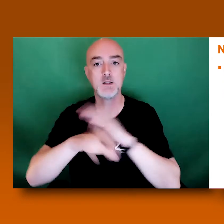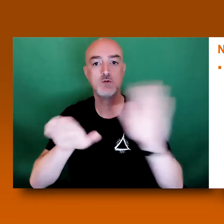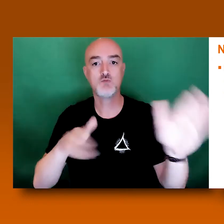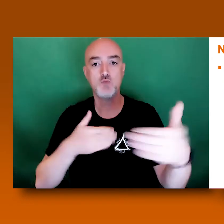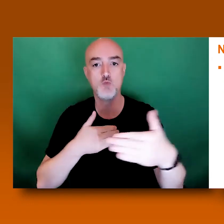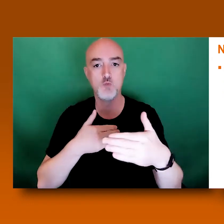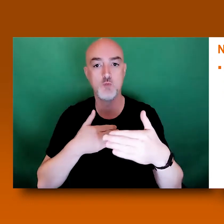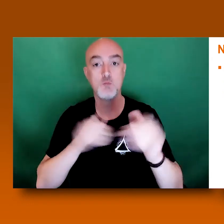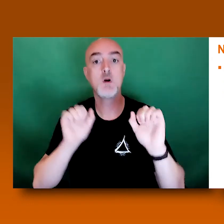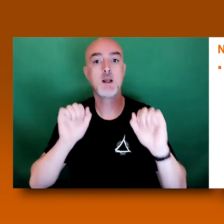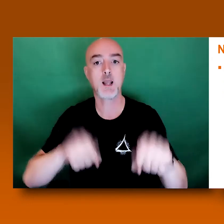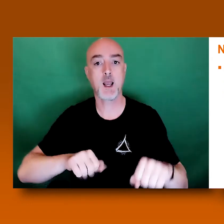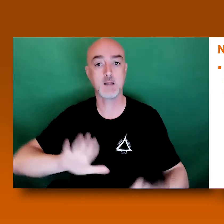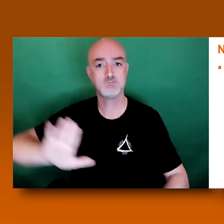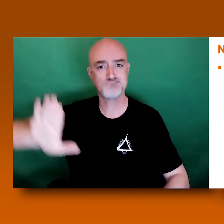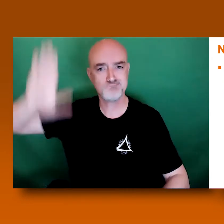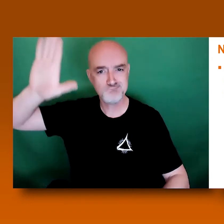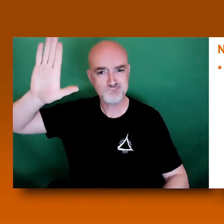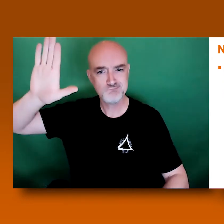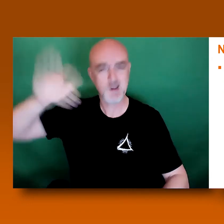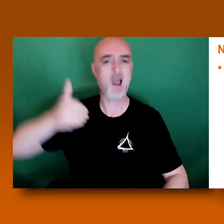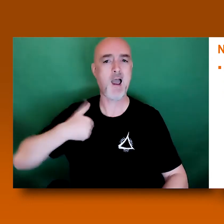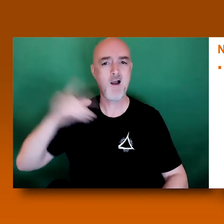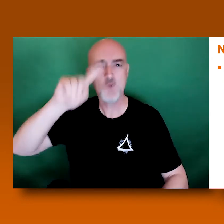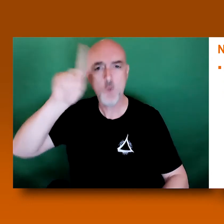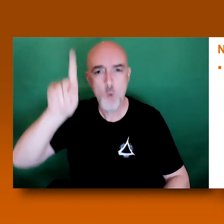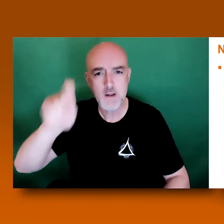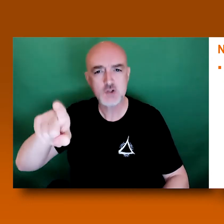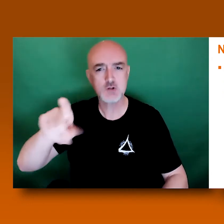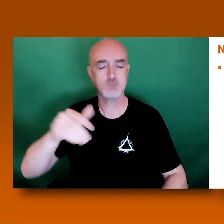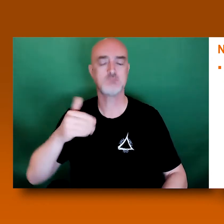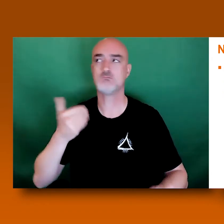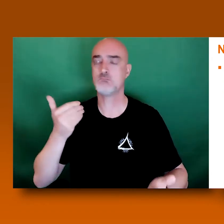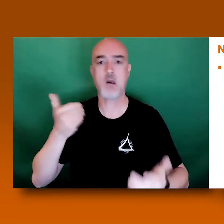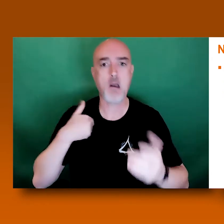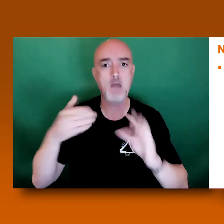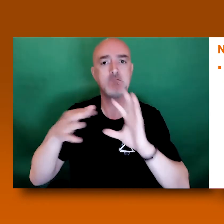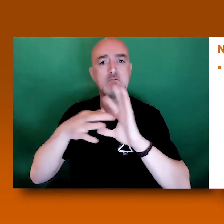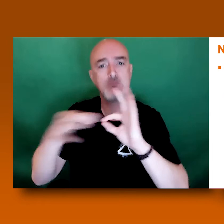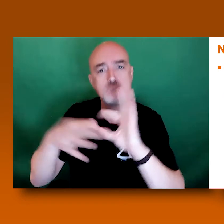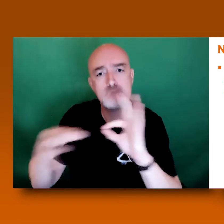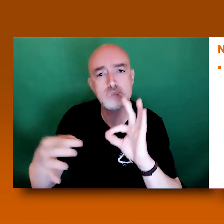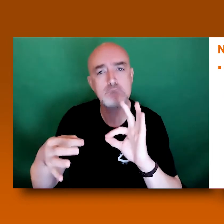So, everyone in the room is able to participate in a discussion. If people have questions for clarification